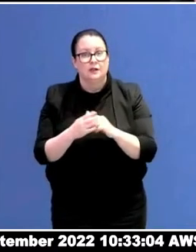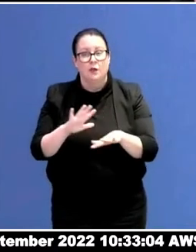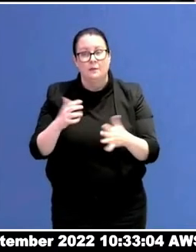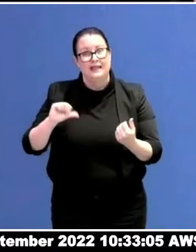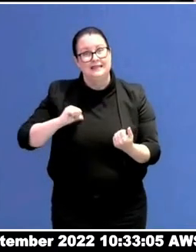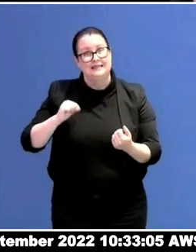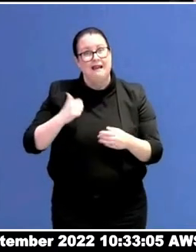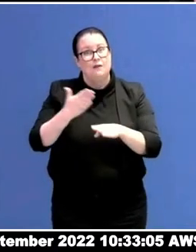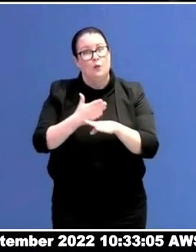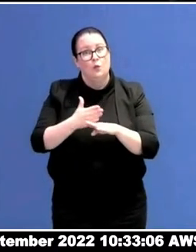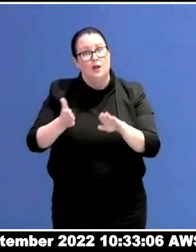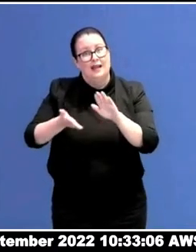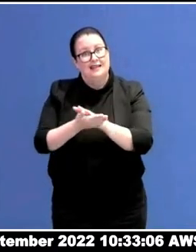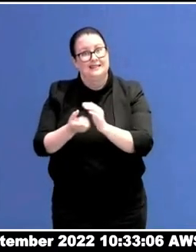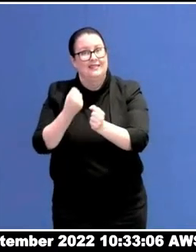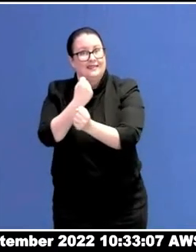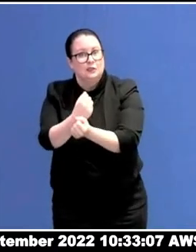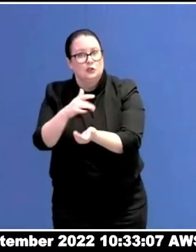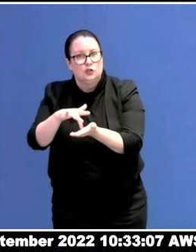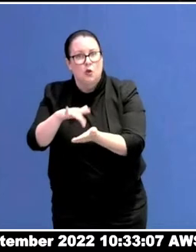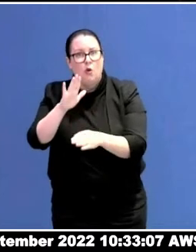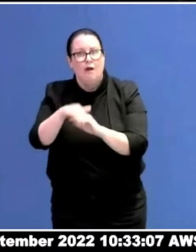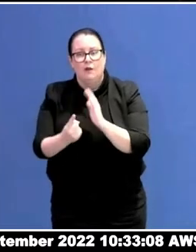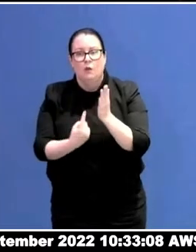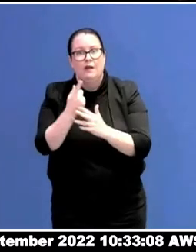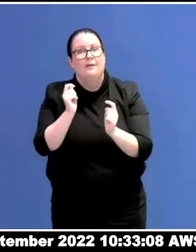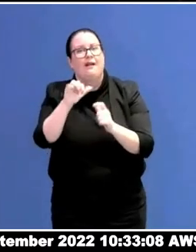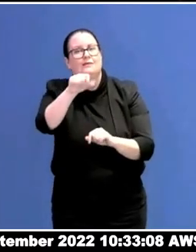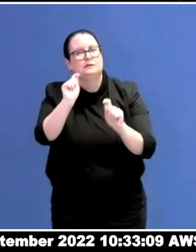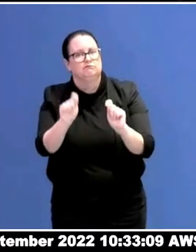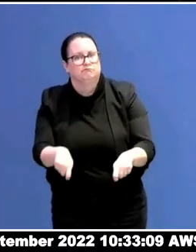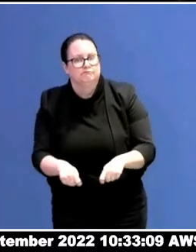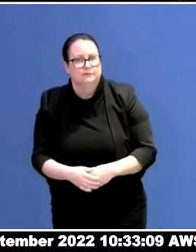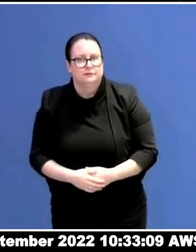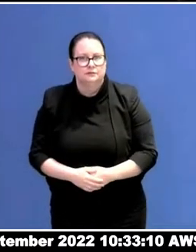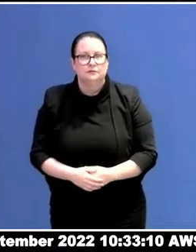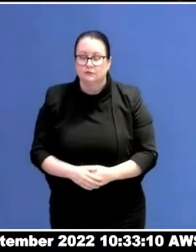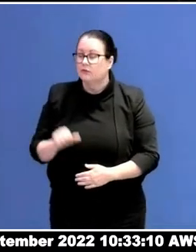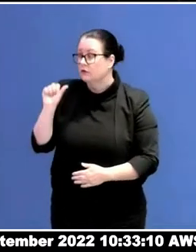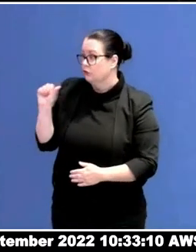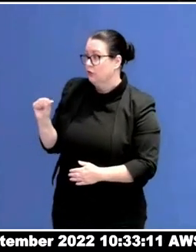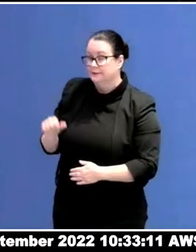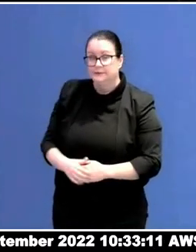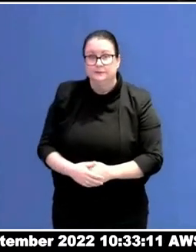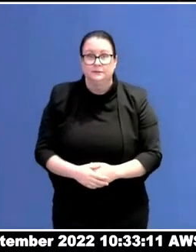detention centre about how the assault was handled." Yes, that's correct. How do you feel about that?